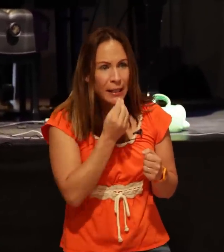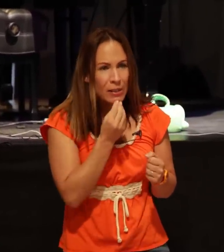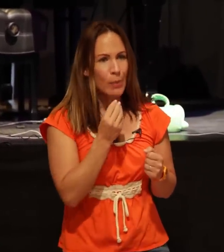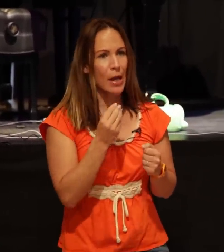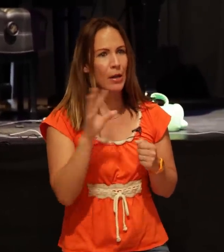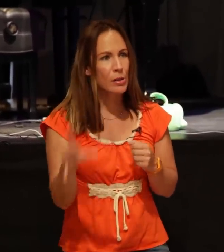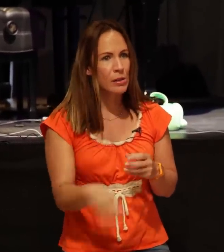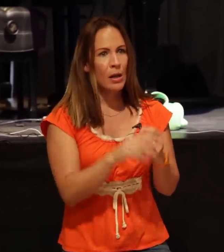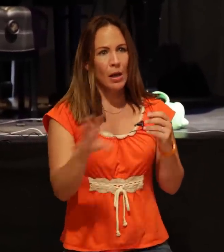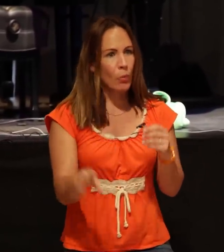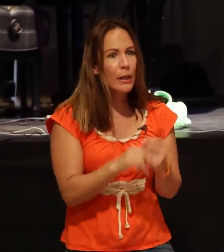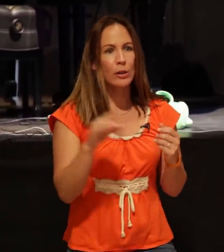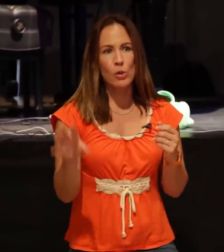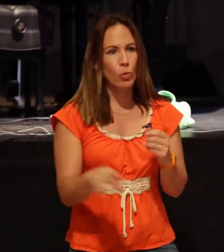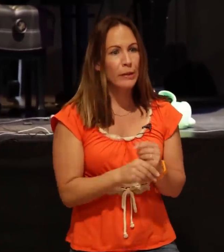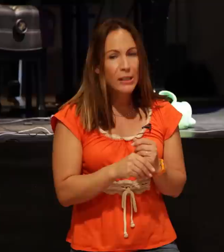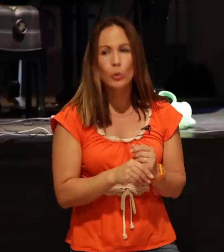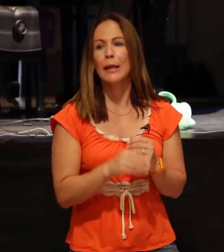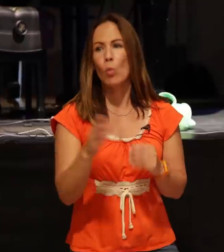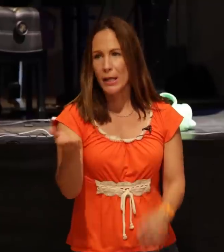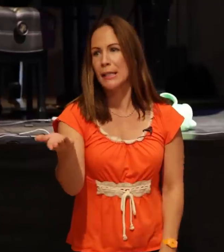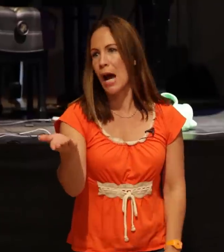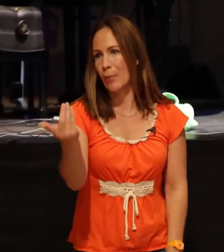EAT every time we -- and it was really just literally one at a time